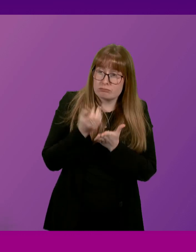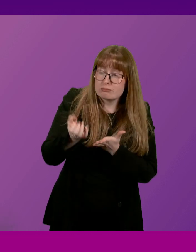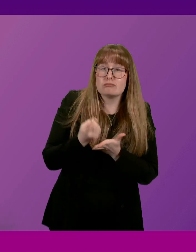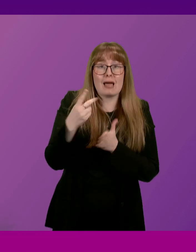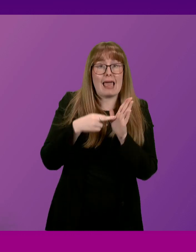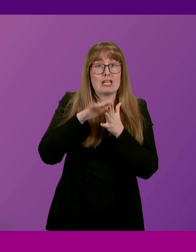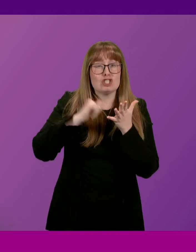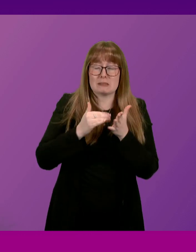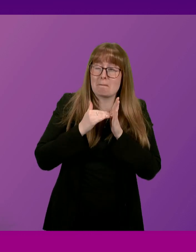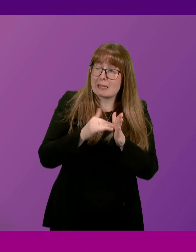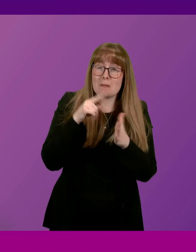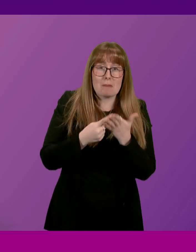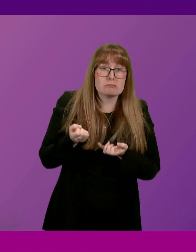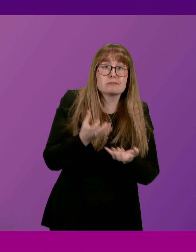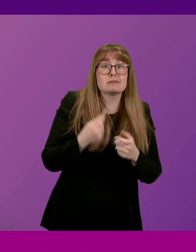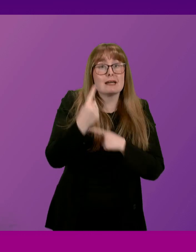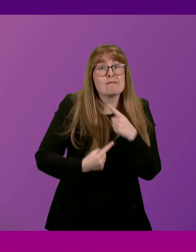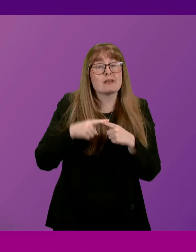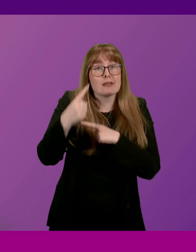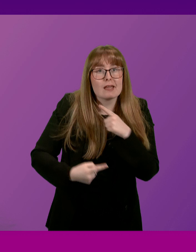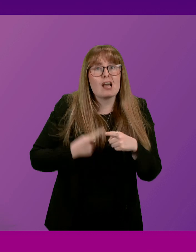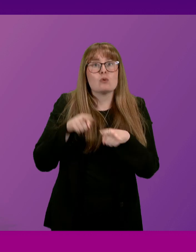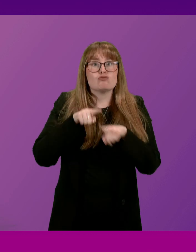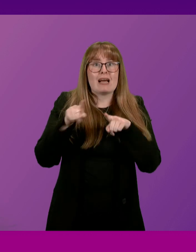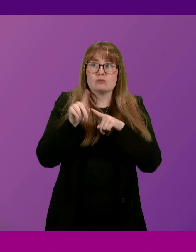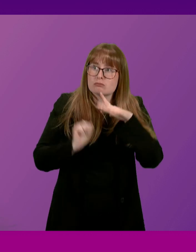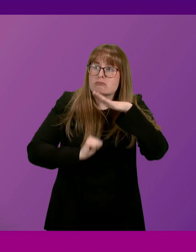The Government consulted on restricting promotions of food and drink that is high in fat,